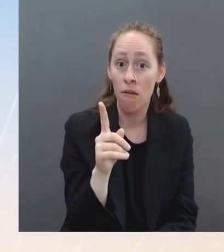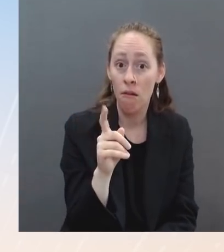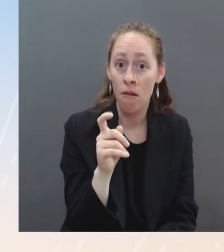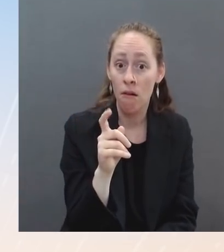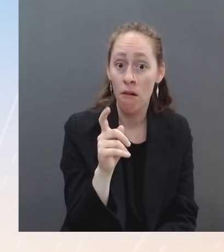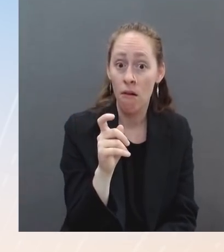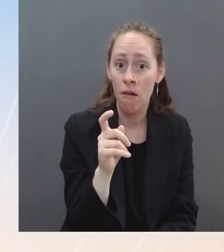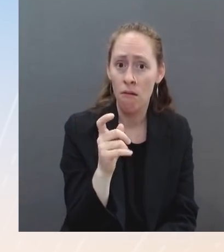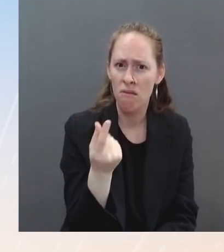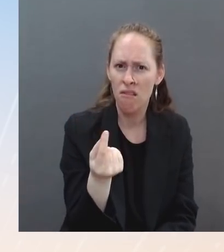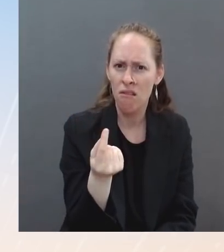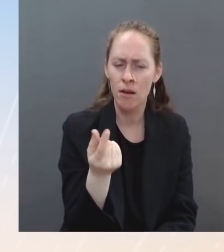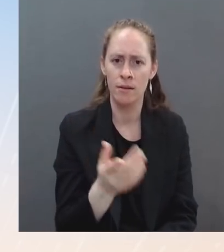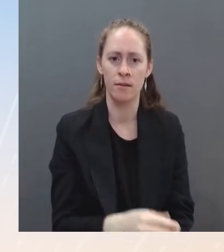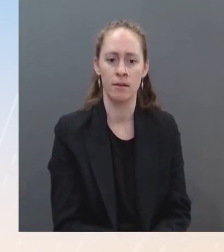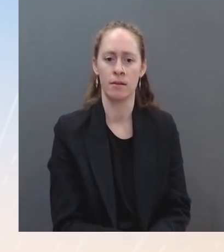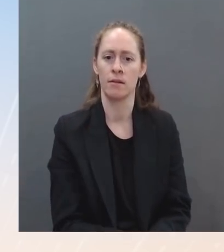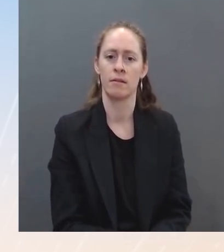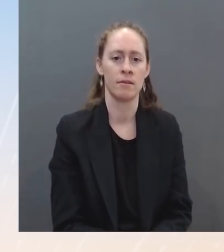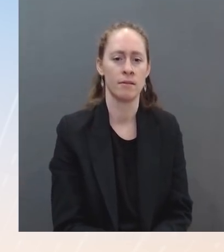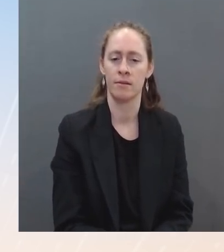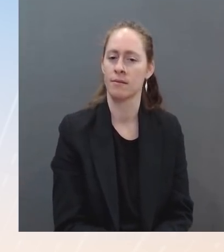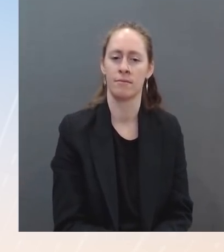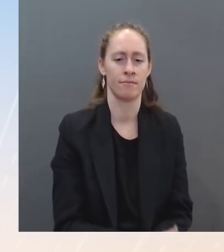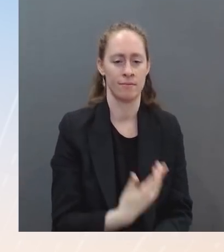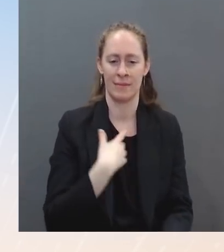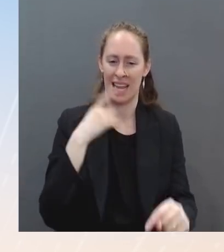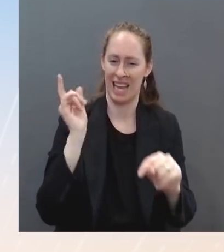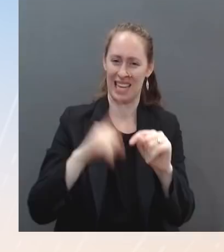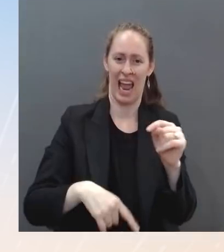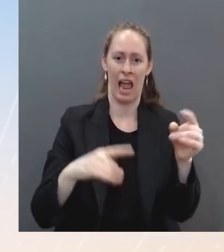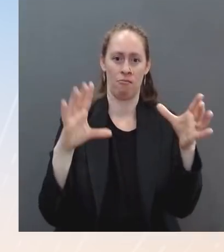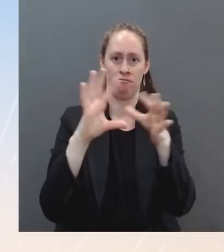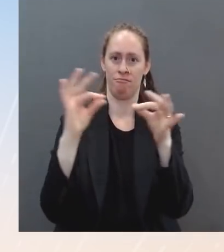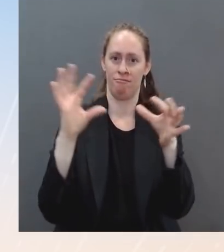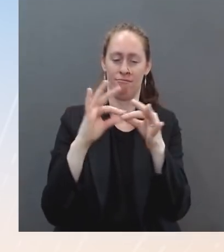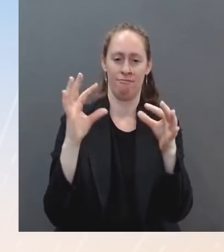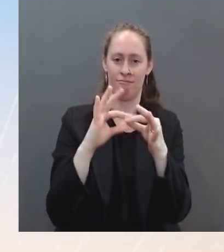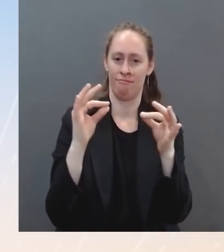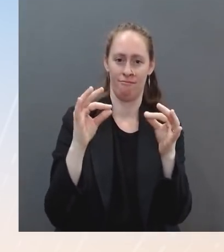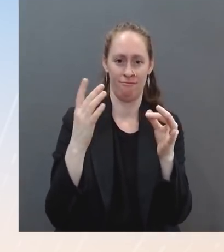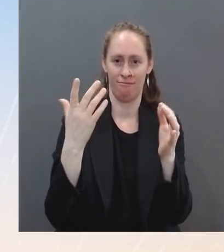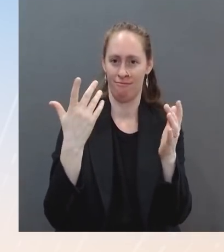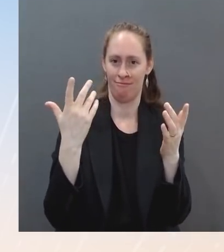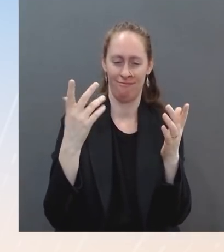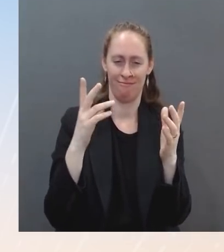but I would note that obviously the President discussed this -- the G7 when he was in Europe last week.